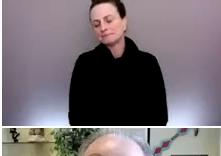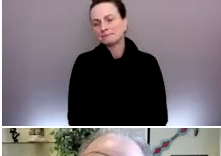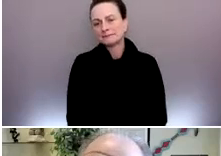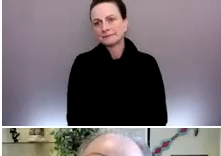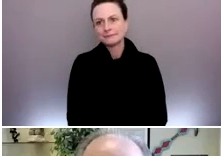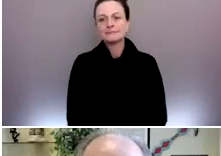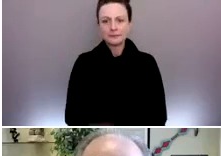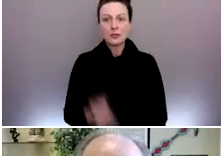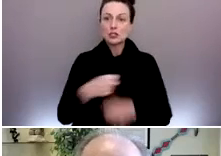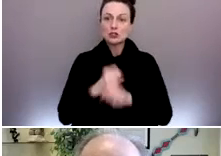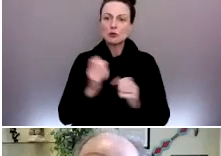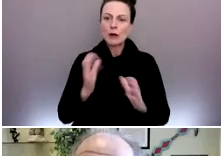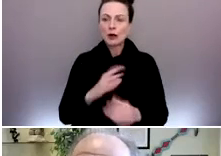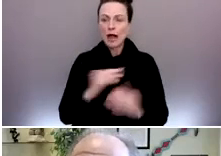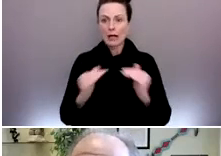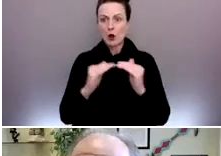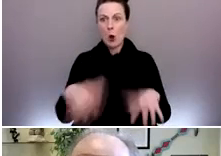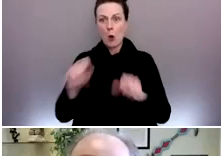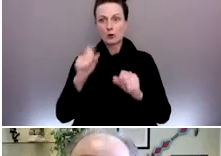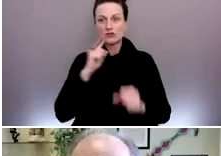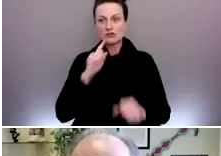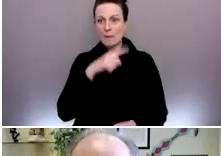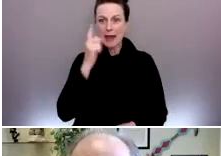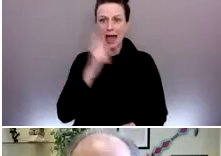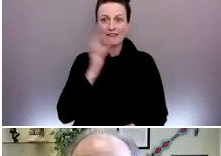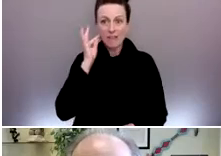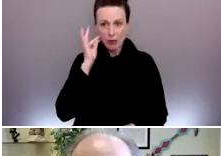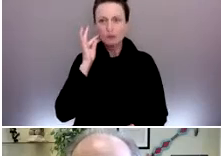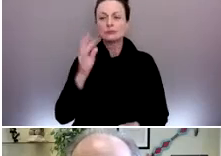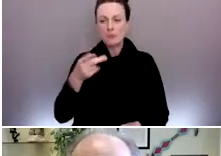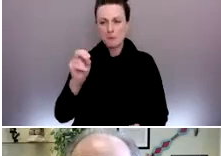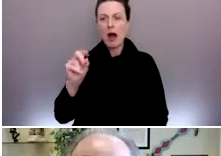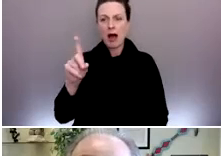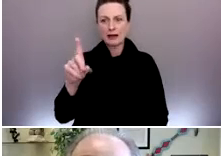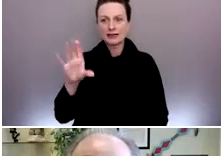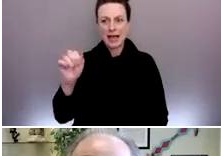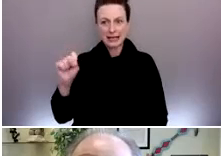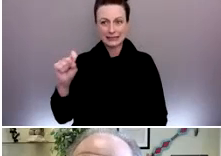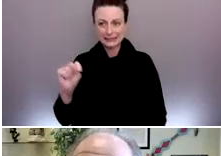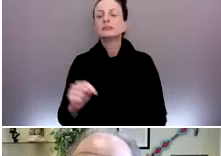the creator and co-host of the Black Feathers podcast - Tribal Disabilities conversations for